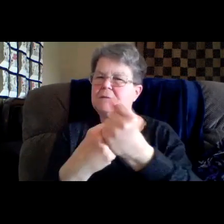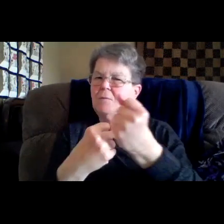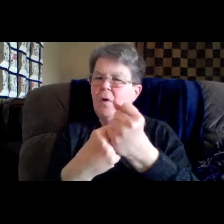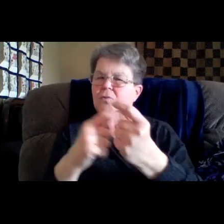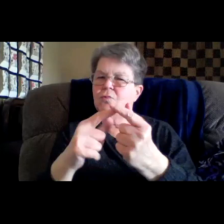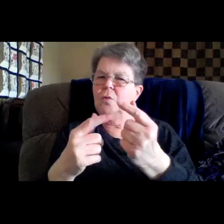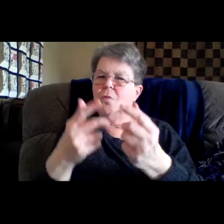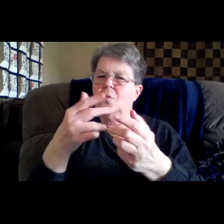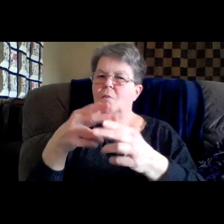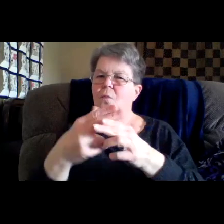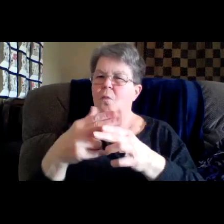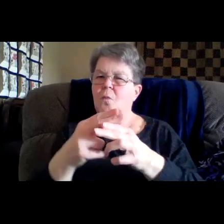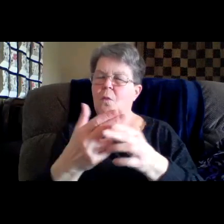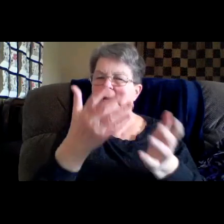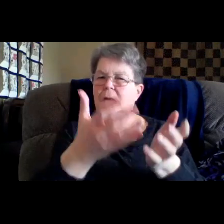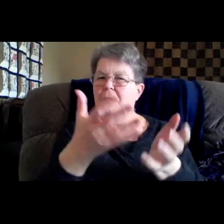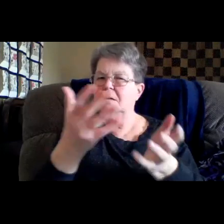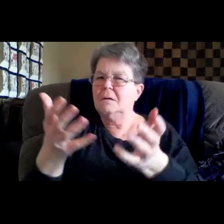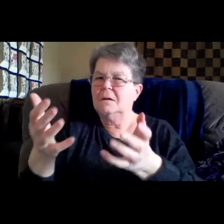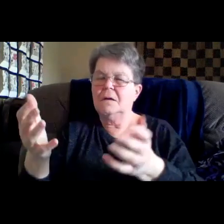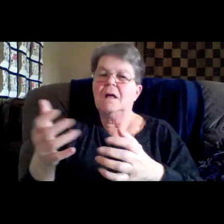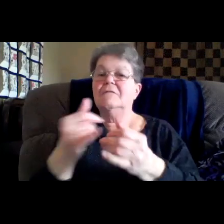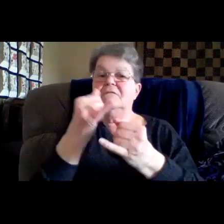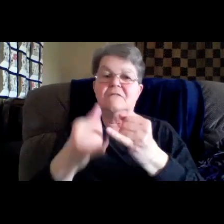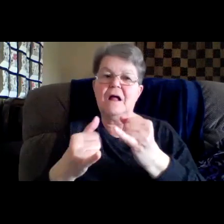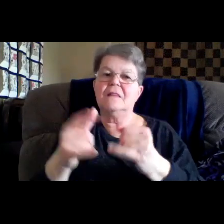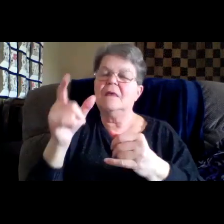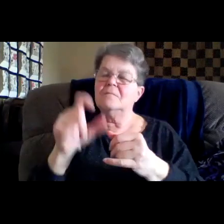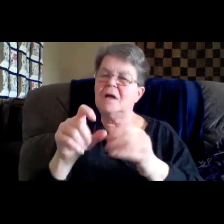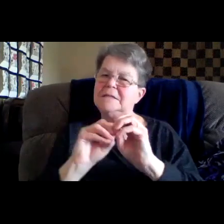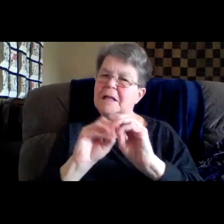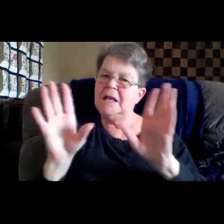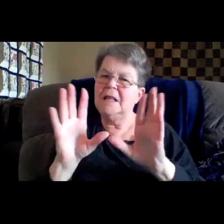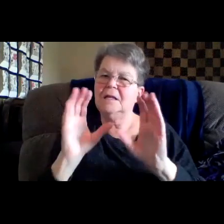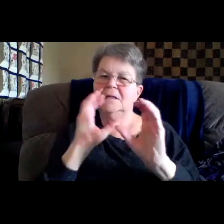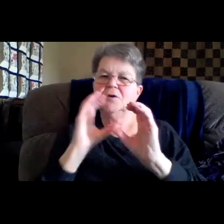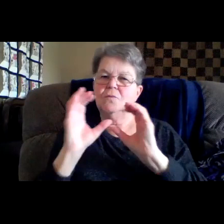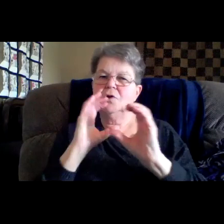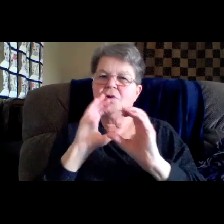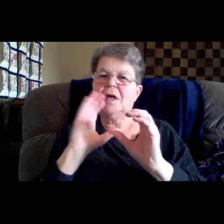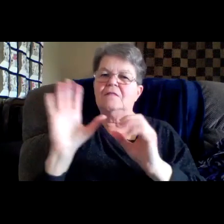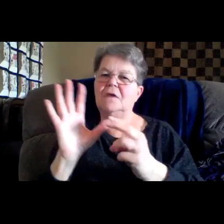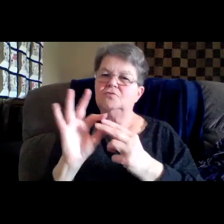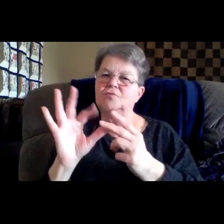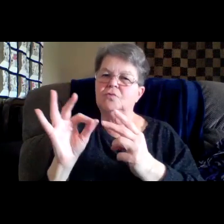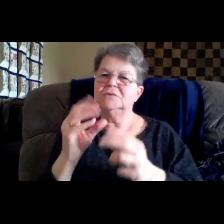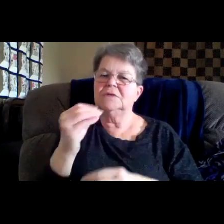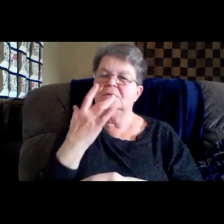And then the final piece is the person has to be able to clearly communicate out a choice and preference. And when I say communication,